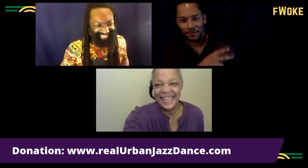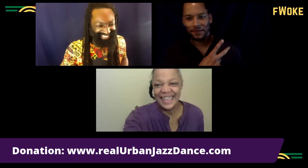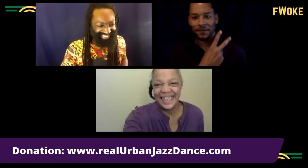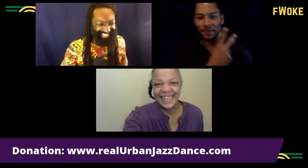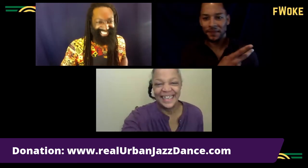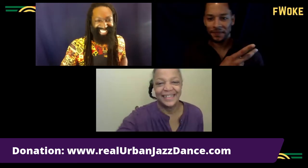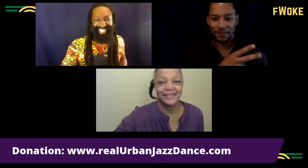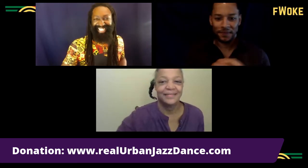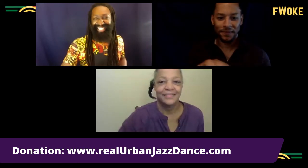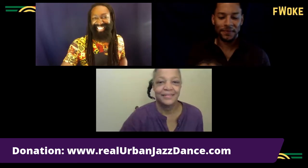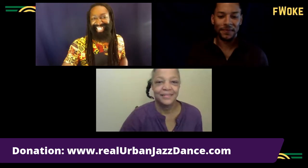You are free.